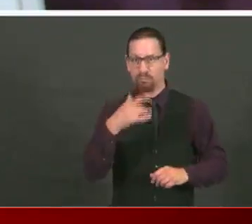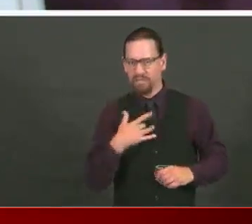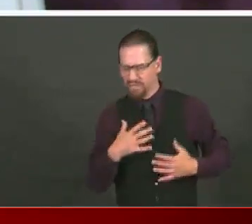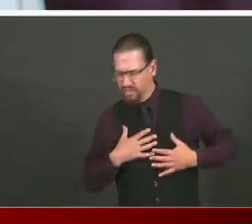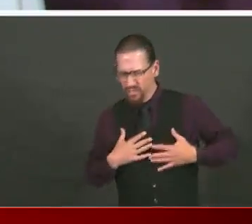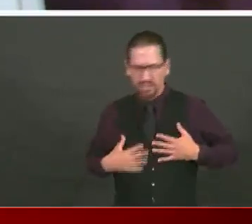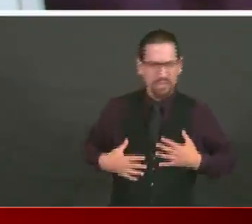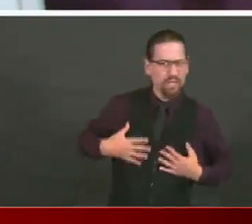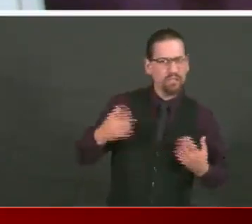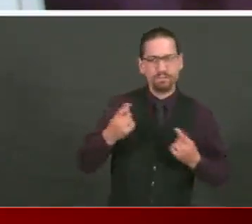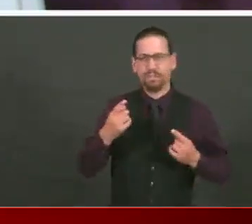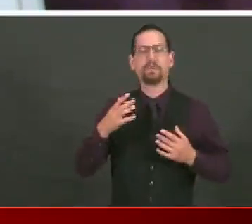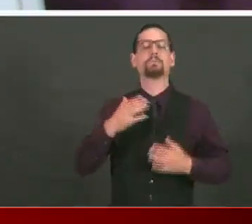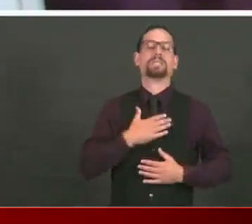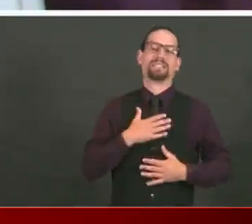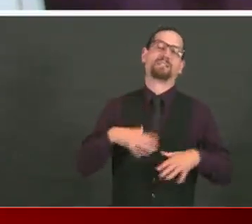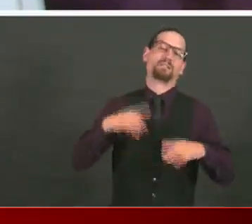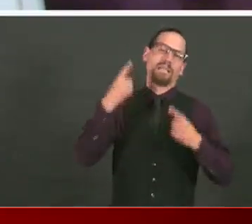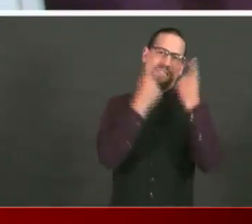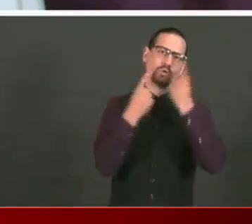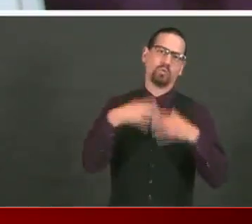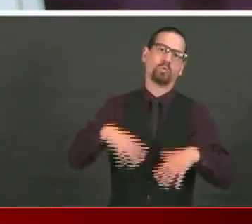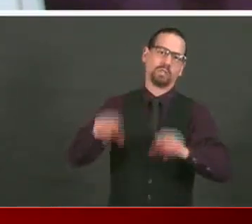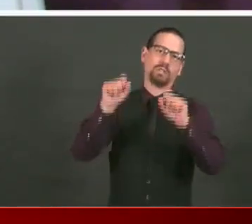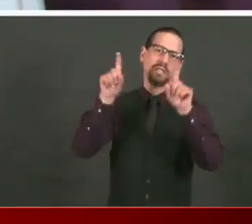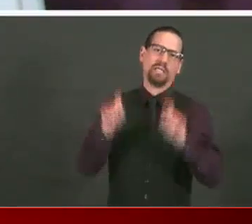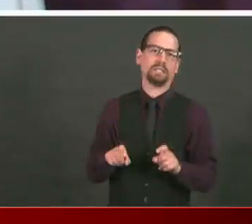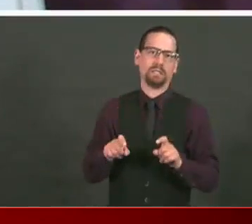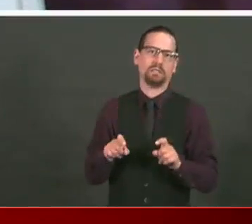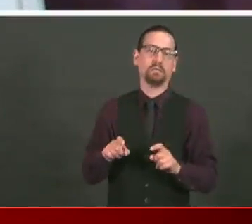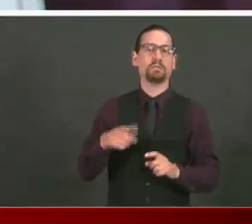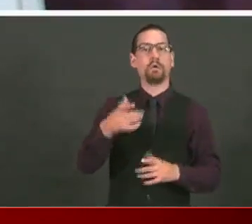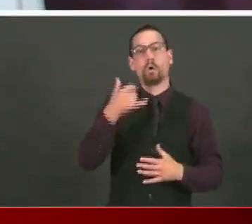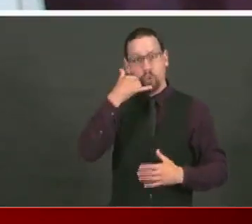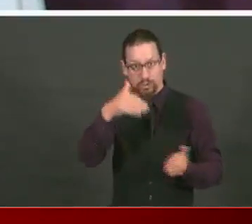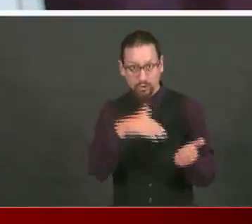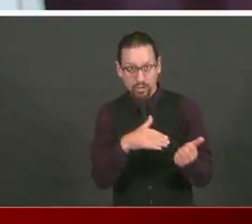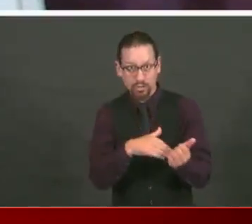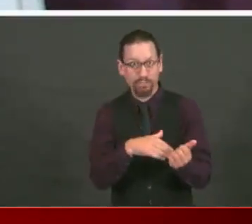GETTING TESTED. IF YOU FEEL SICK, YOU SHOULD GET TESTED.